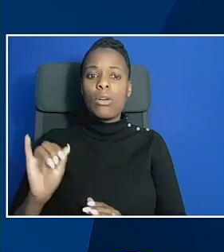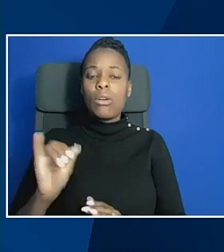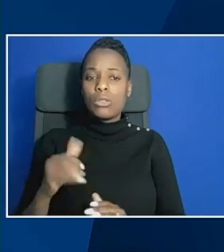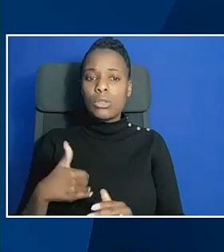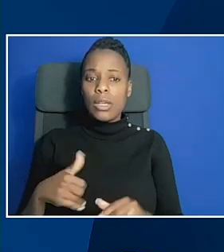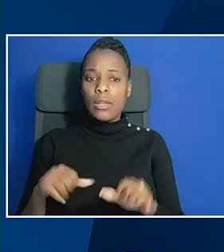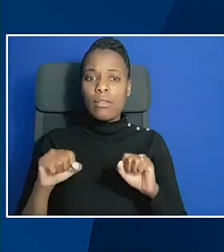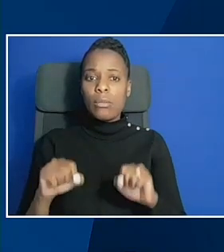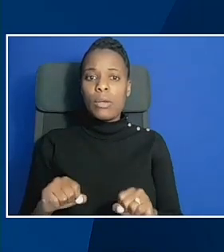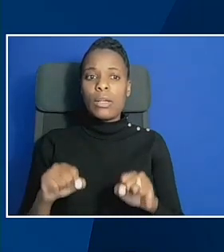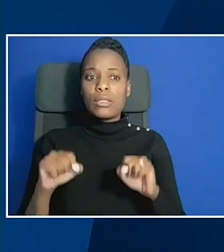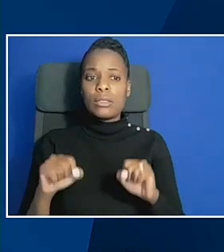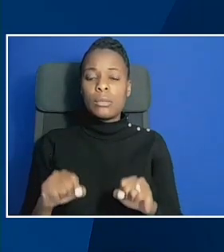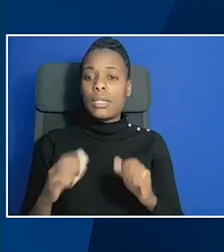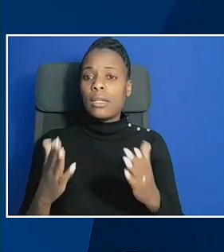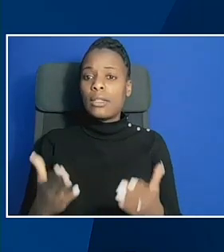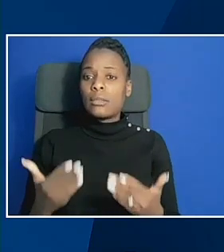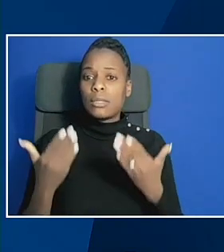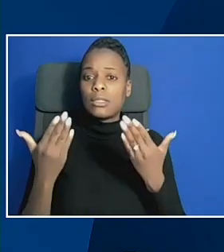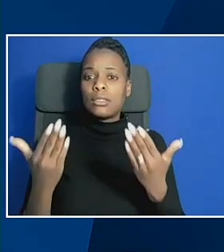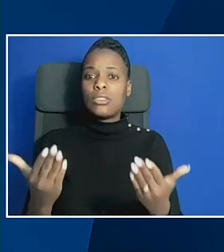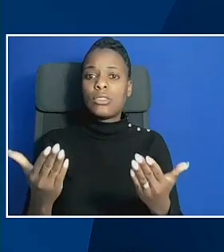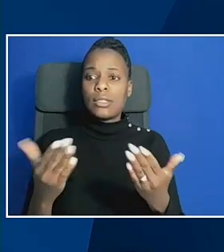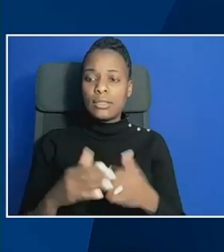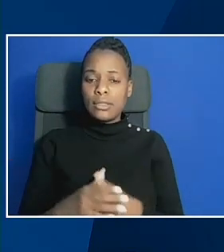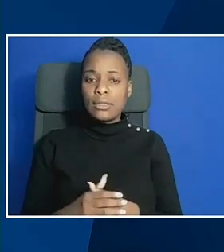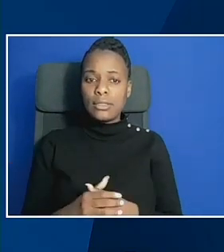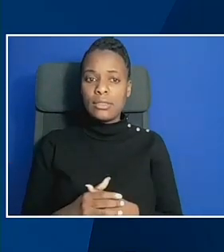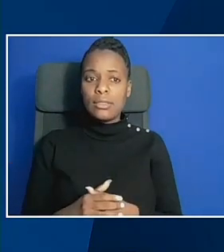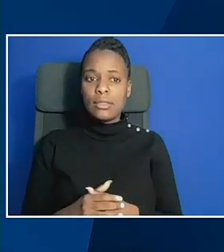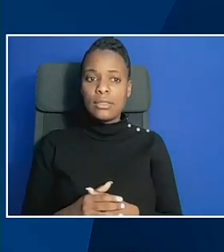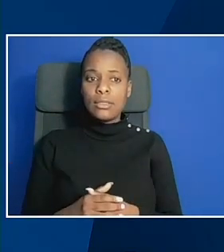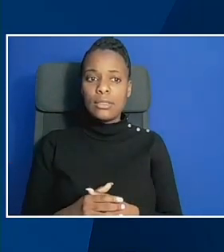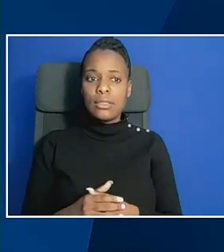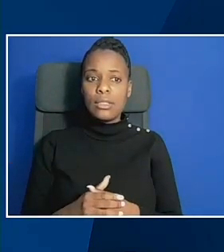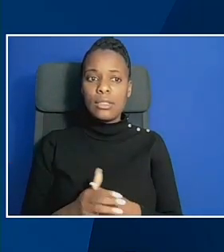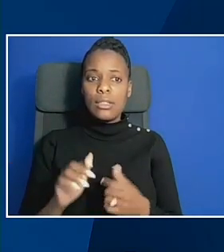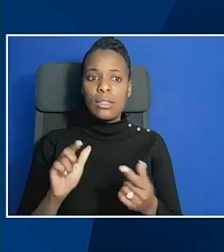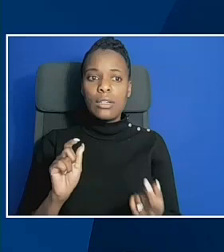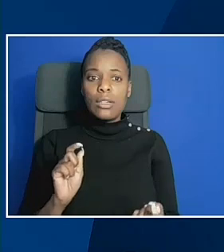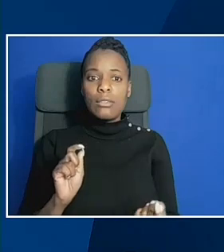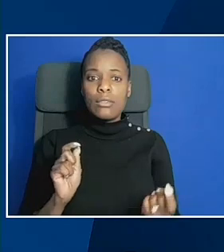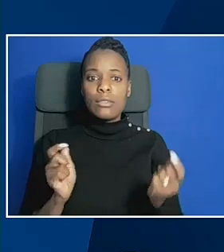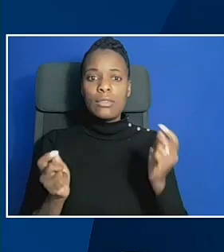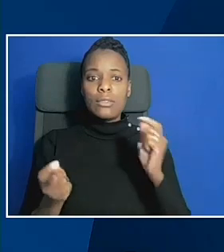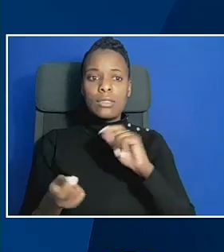suggested of changing SARA to the point